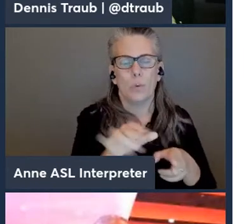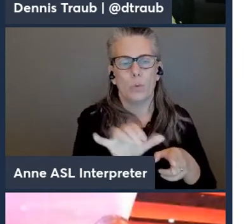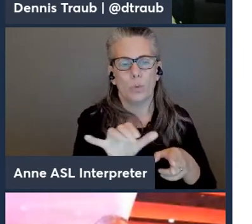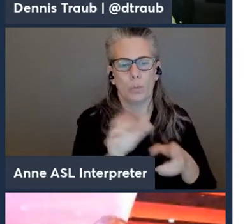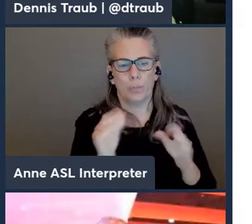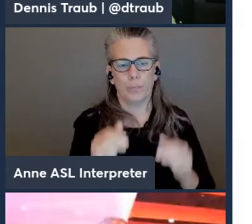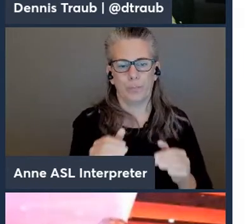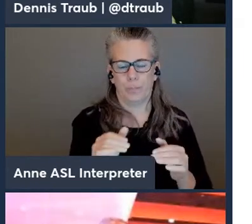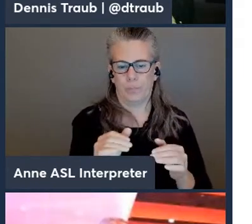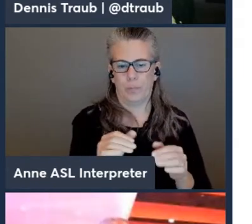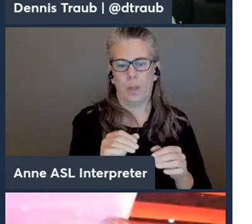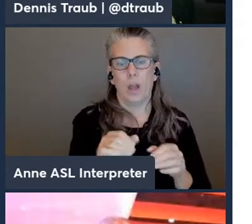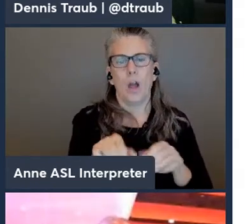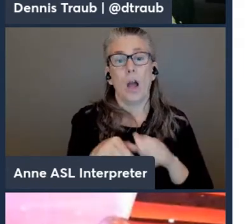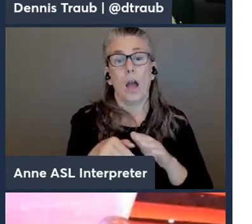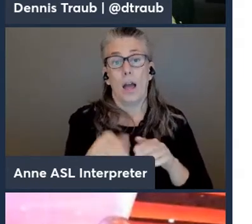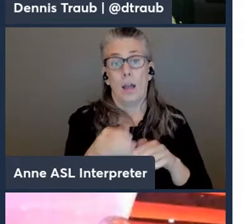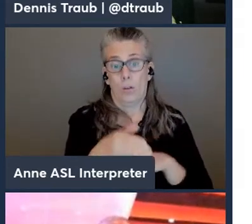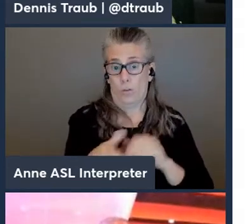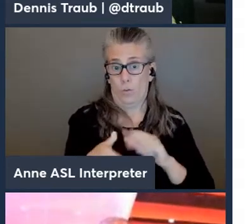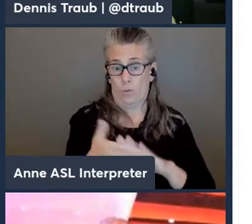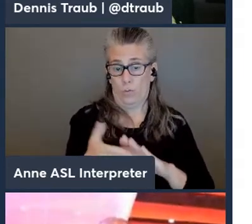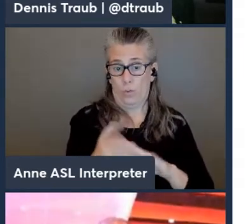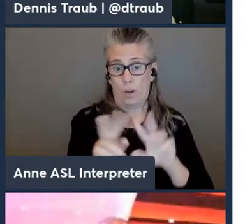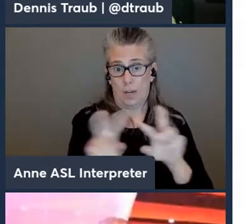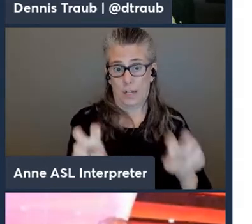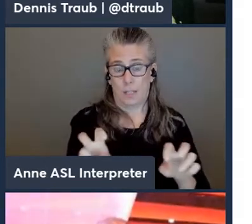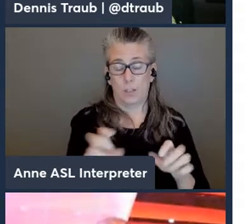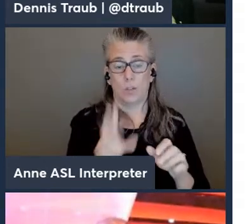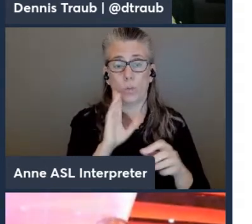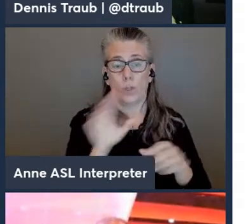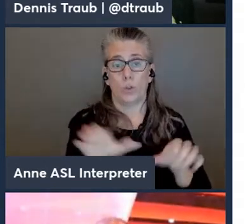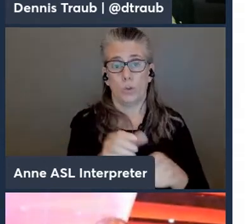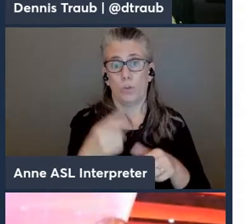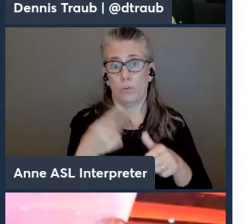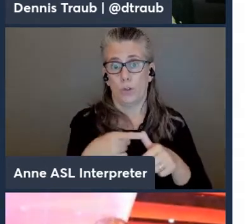we're going to do two things. We're going to create an association with this repository.